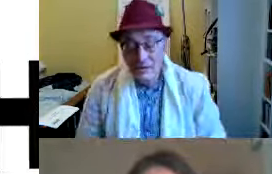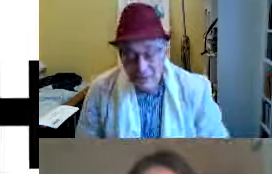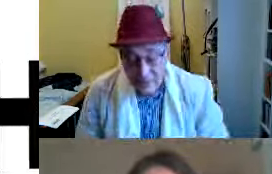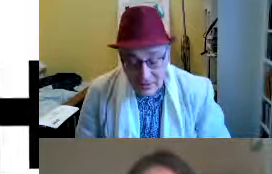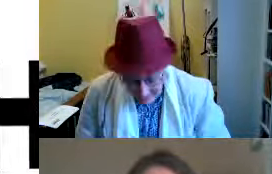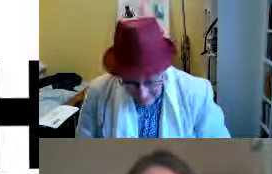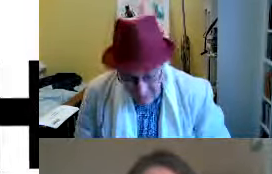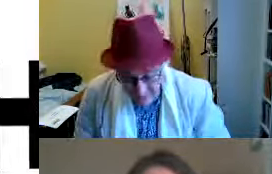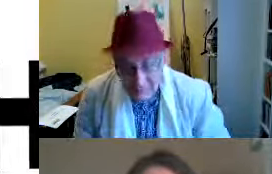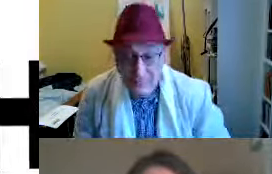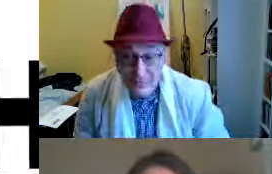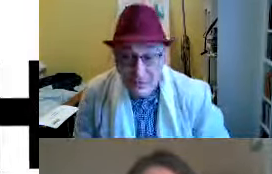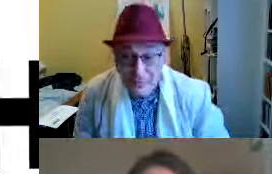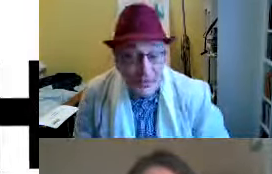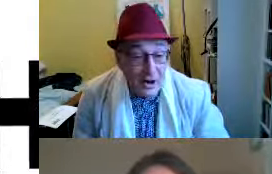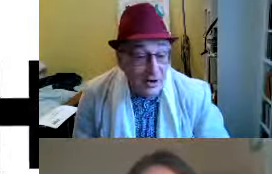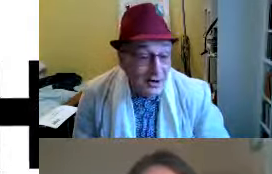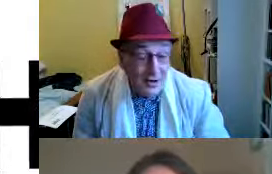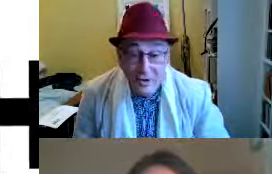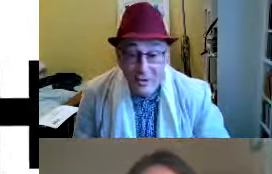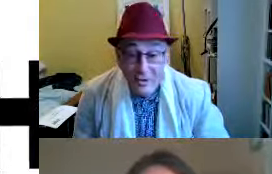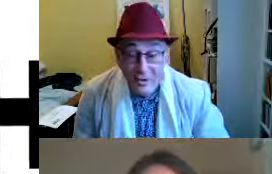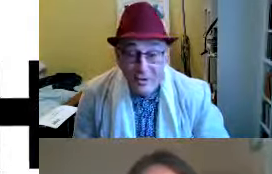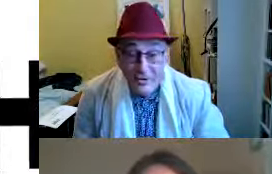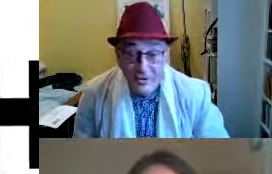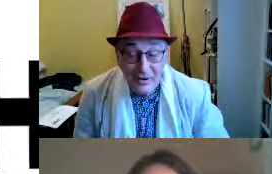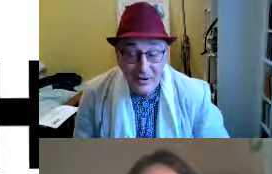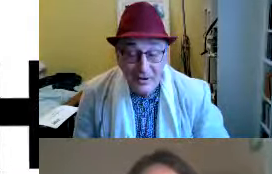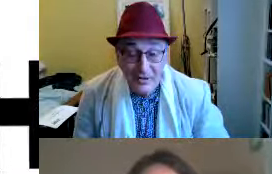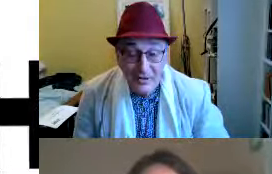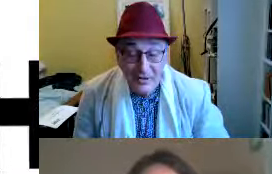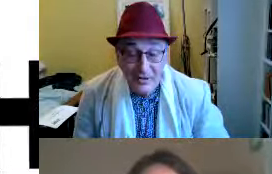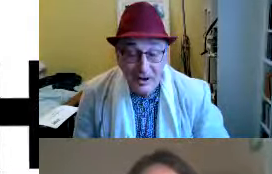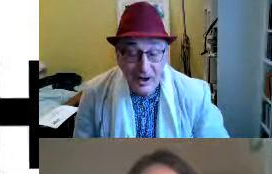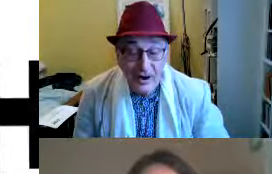okay that's fine mike thank you i'll wait to see what's in the brochure i need to pop off now